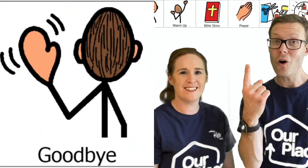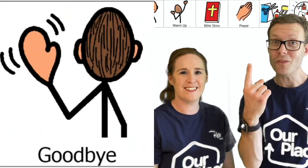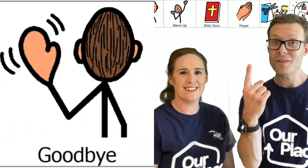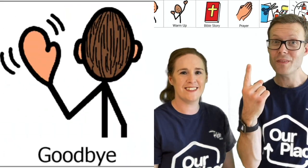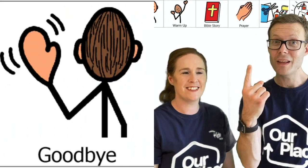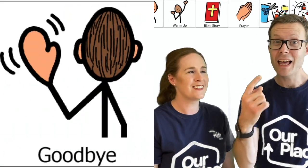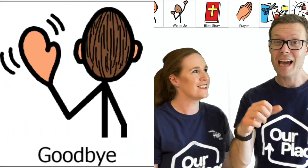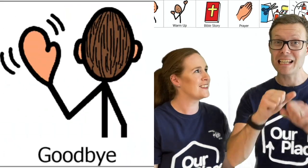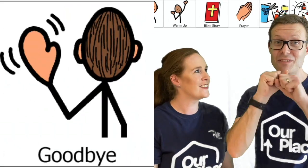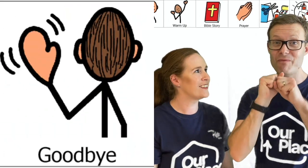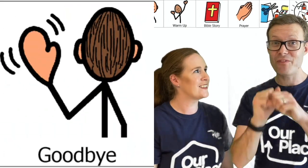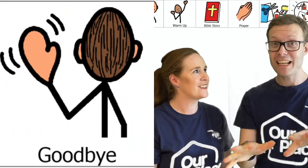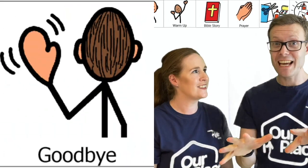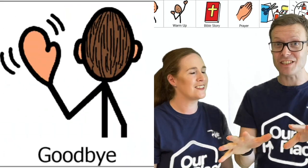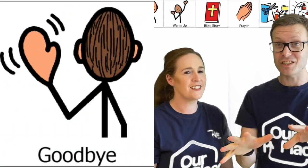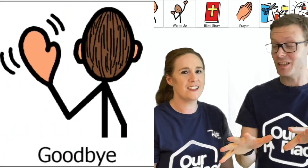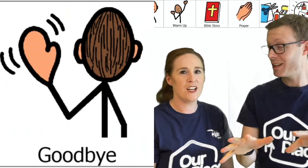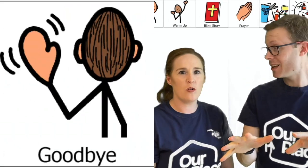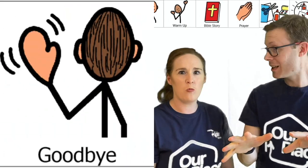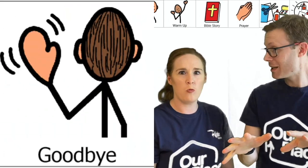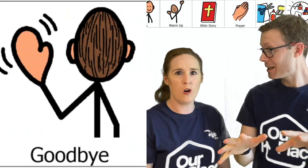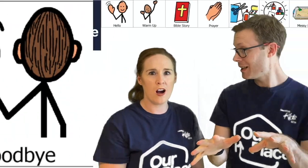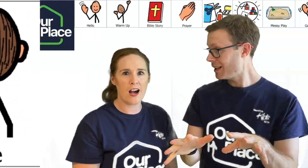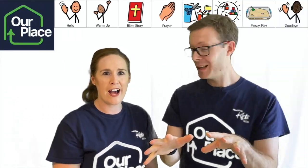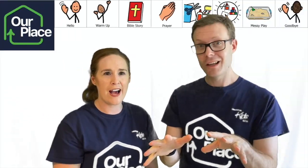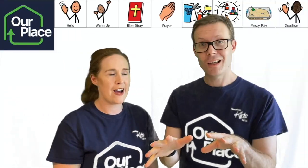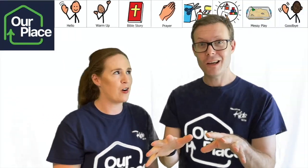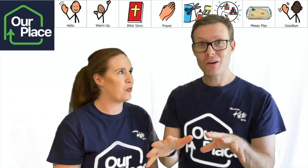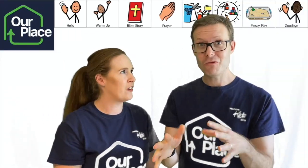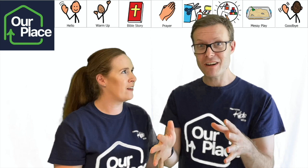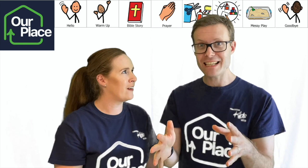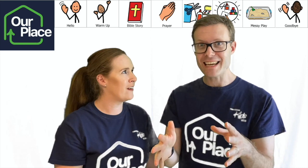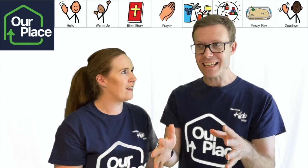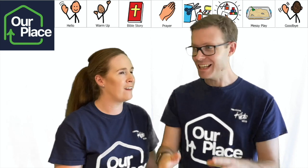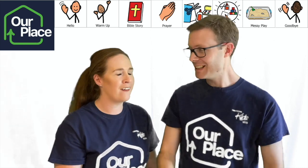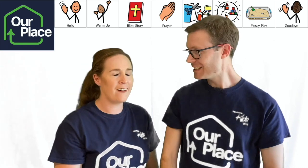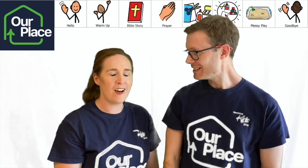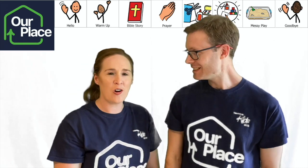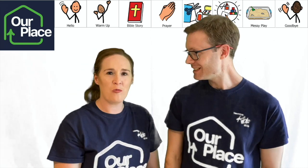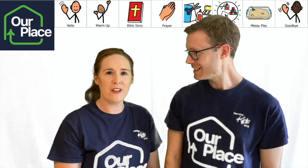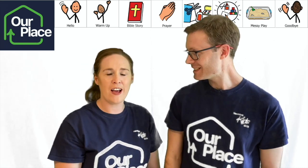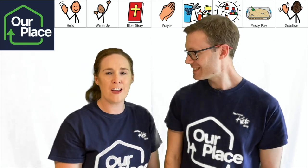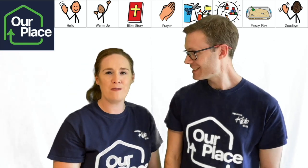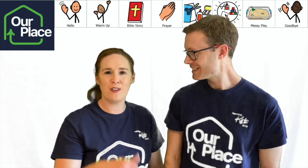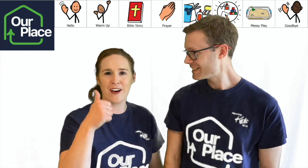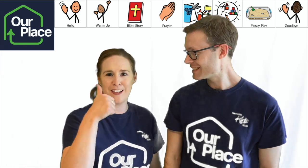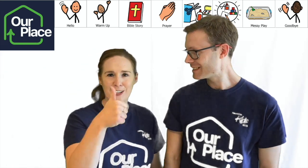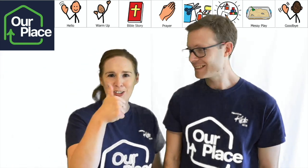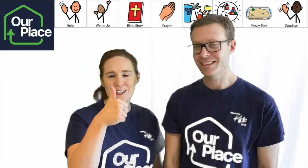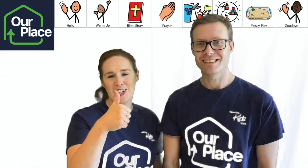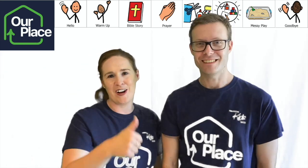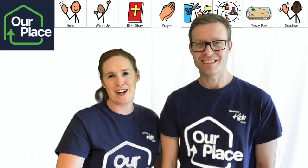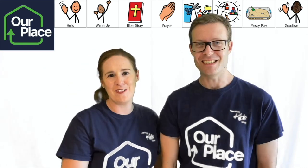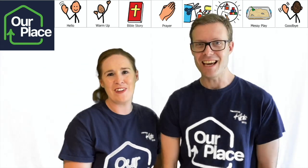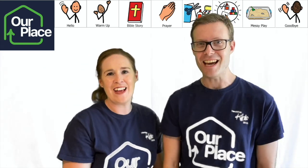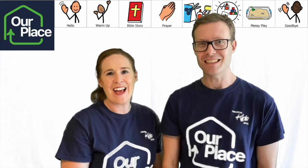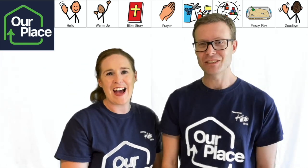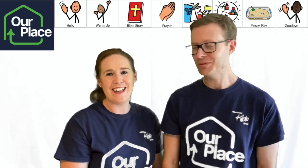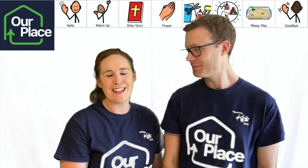has finished Wow already we hope you've had a good time and enjoy